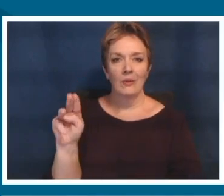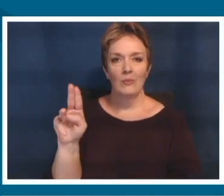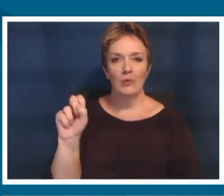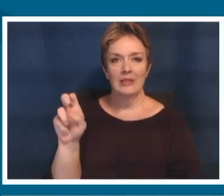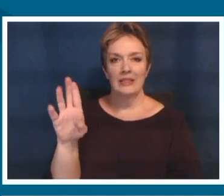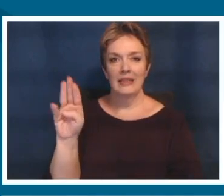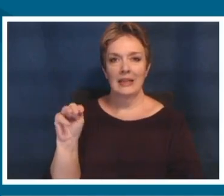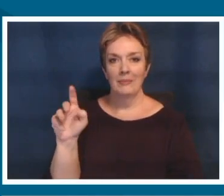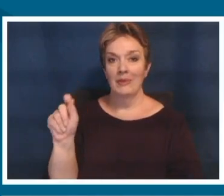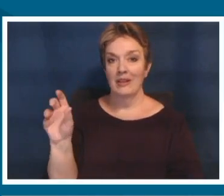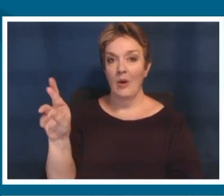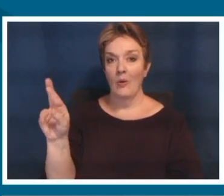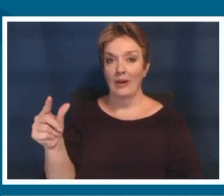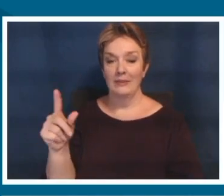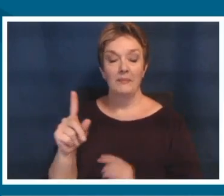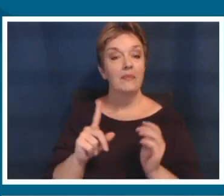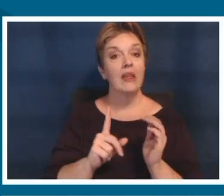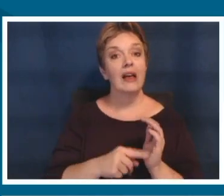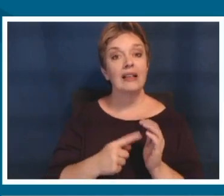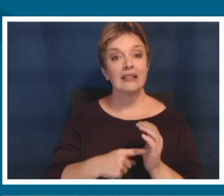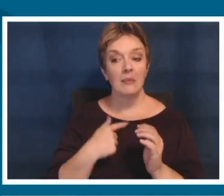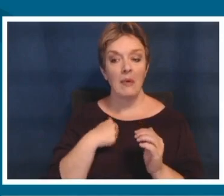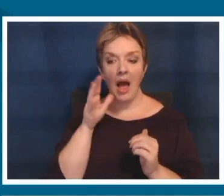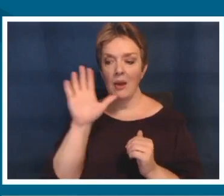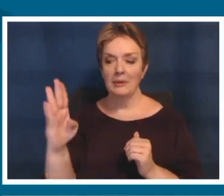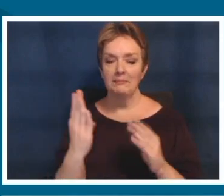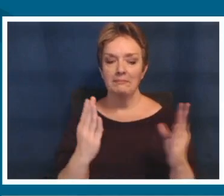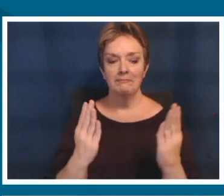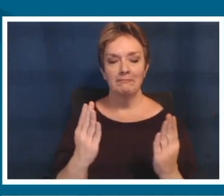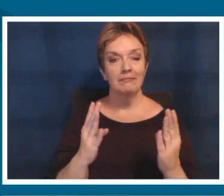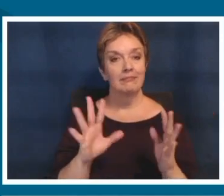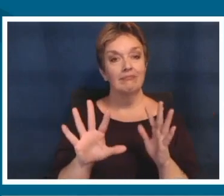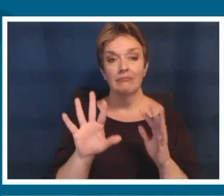them and see what happens you know like